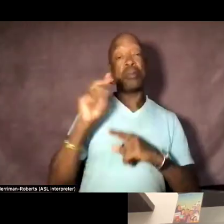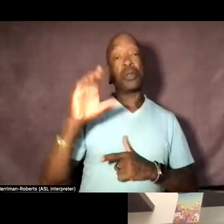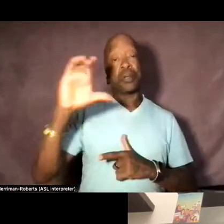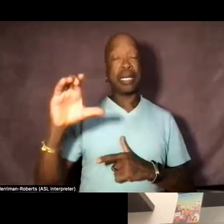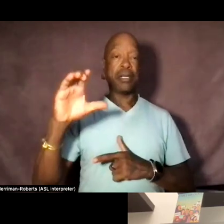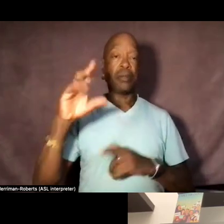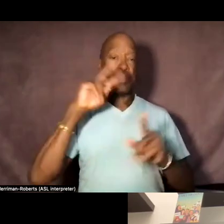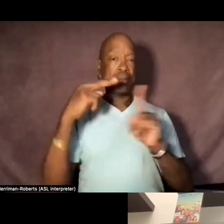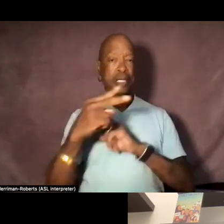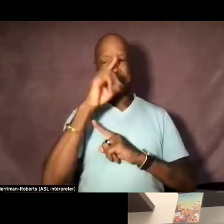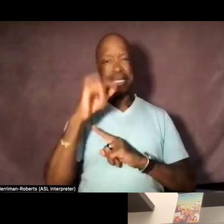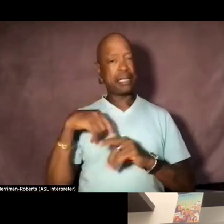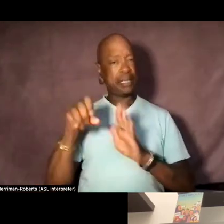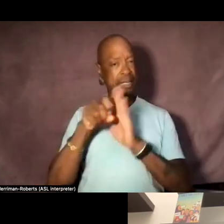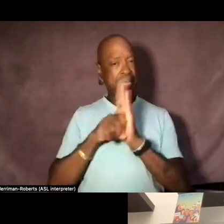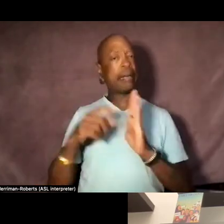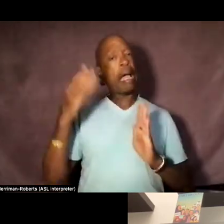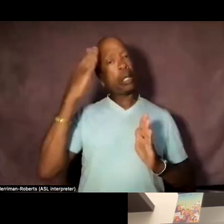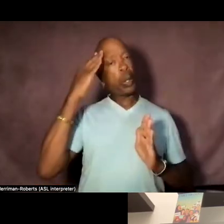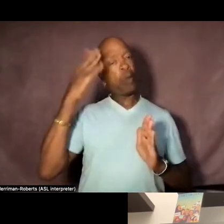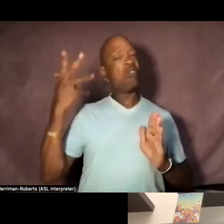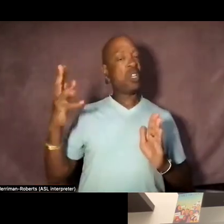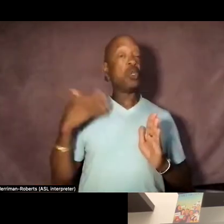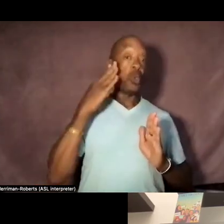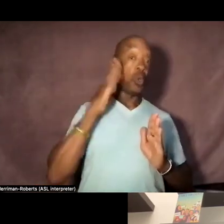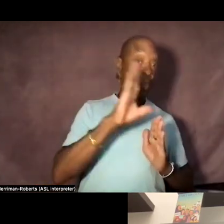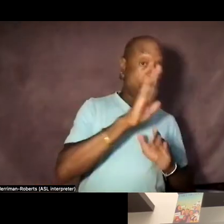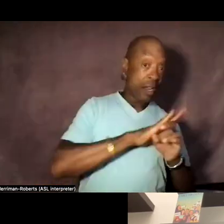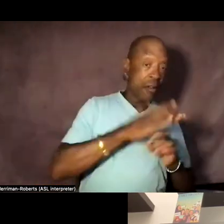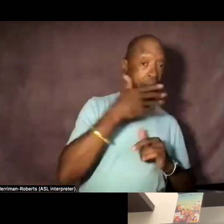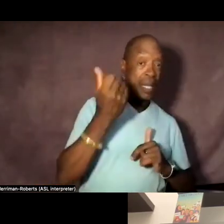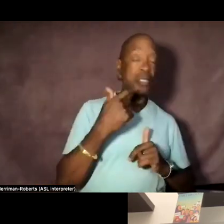that's the state I know you all know your area best and what will be most compelling to help